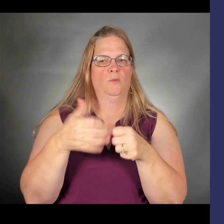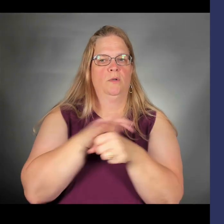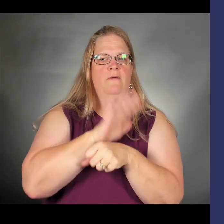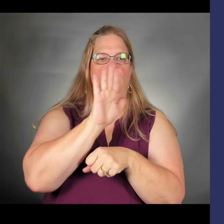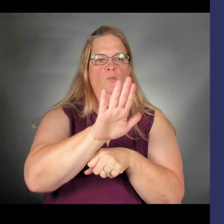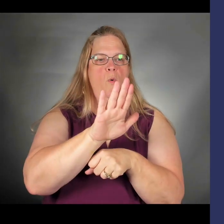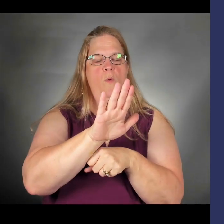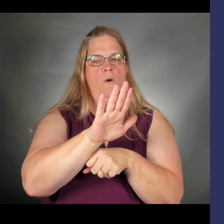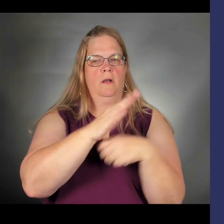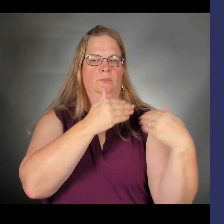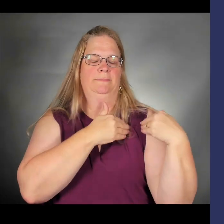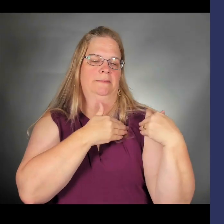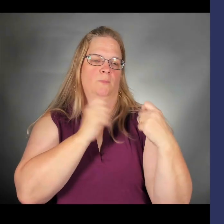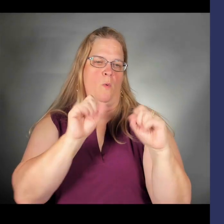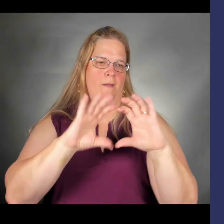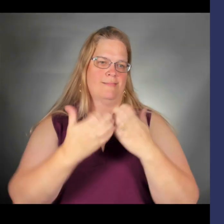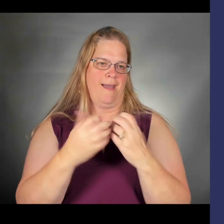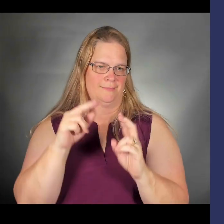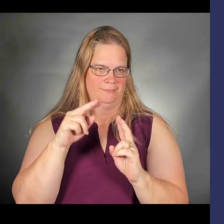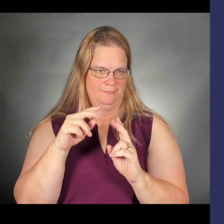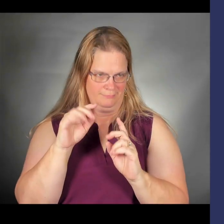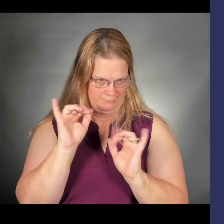to find someone to cover your class or responsibilities.